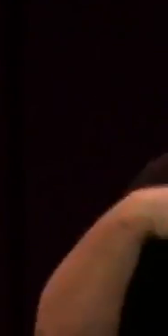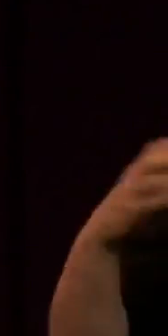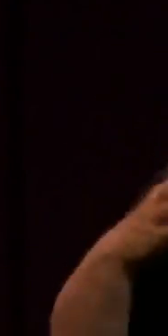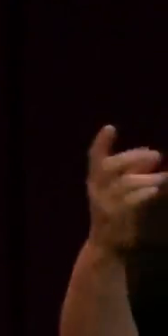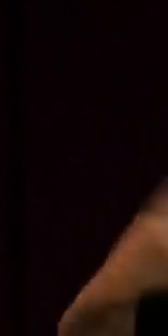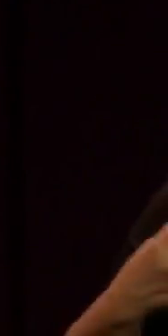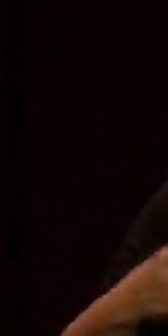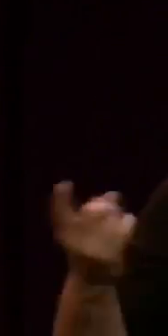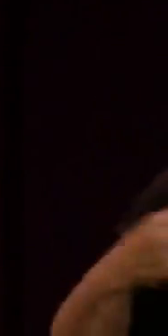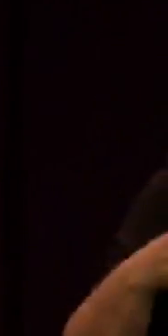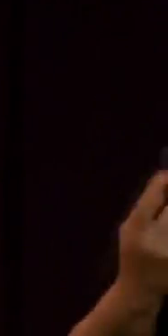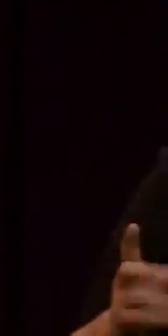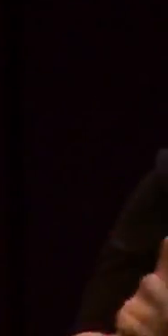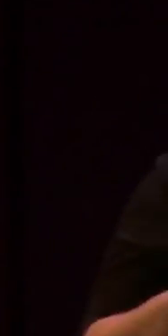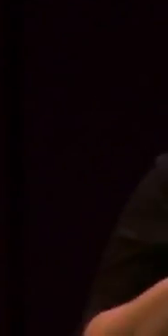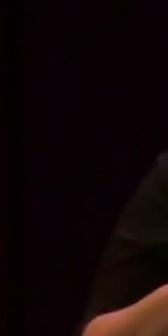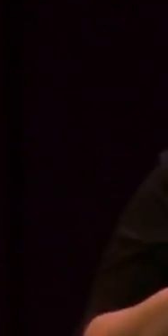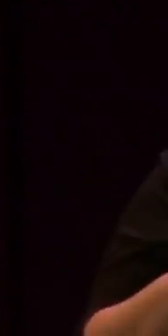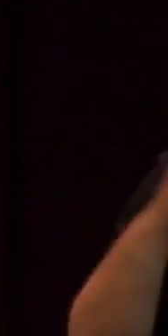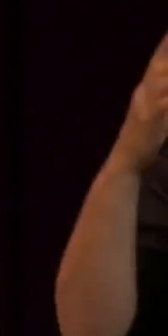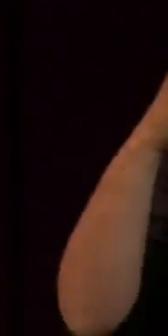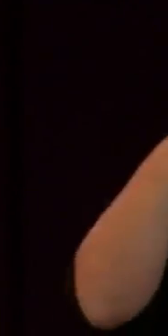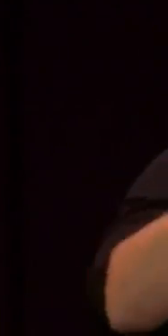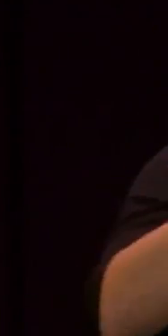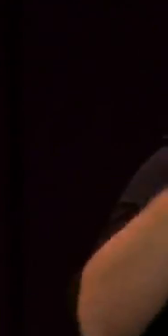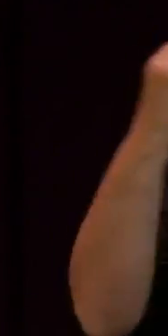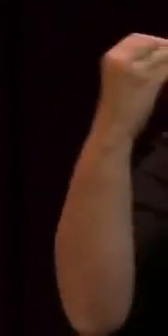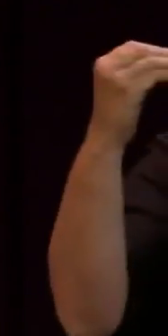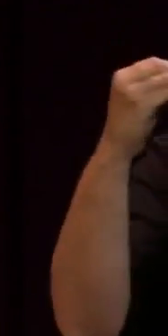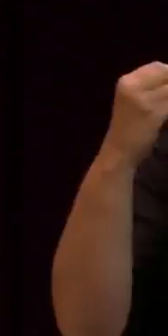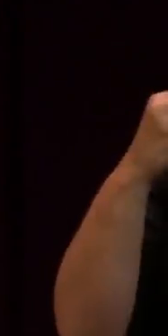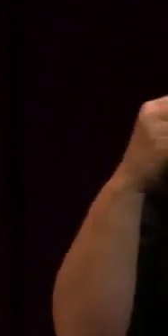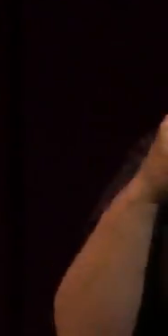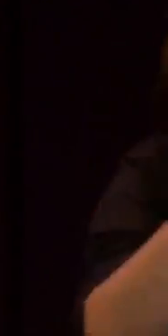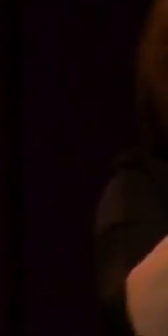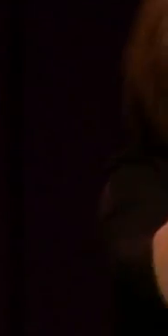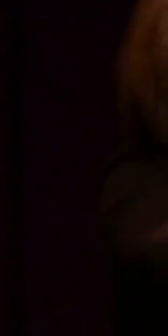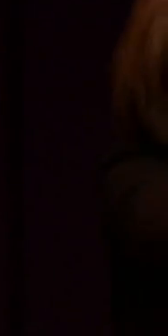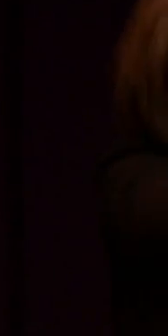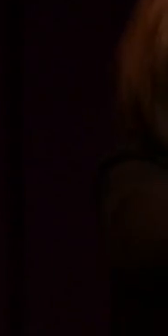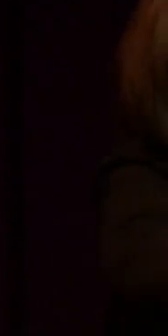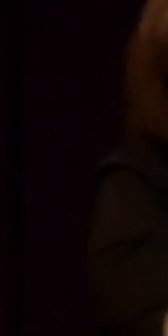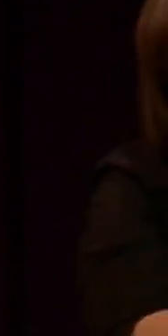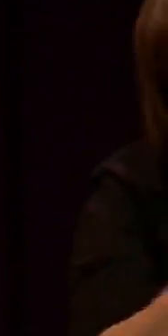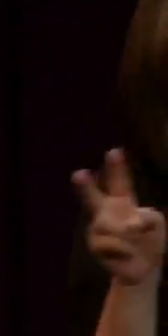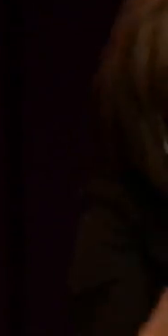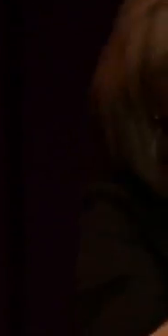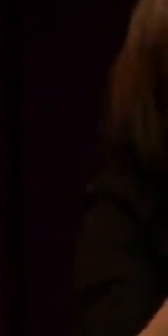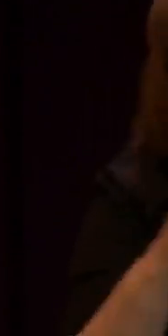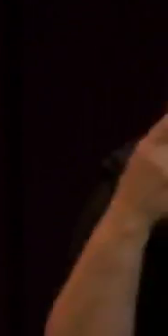CAME UP. THE COFFEE SHOP HAD A SIGN RIGHT UP THERE. AND REALLY, SHE REINFORCED AGAIN